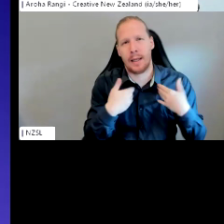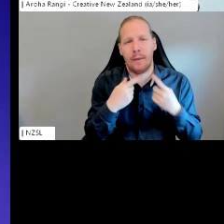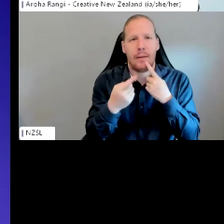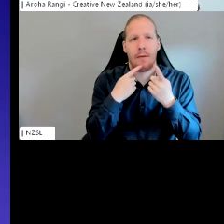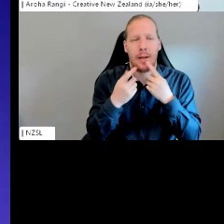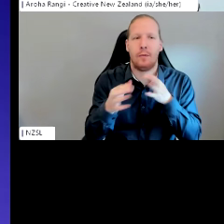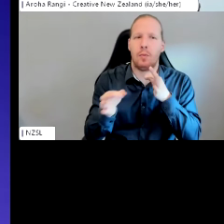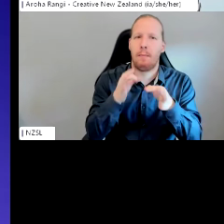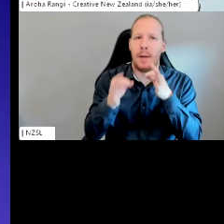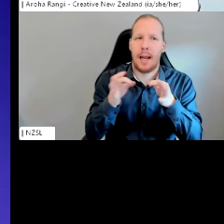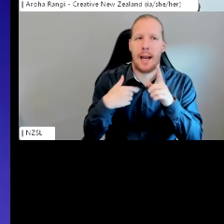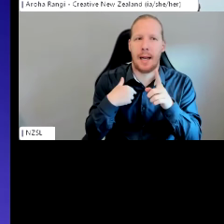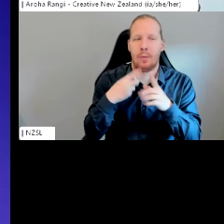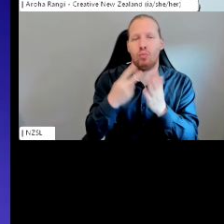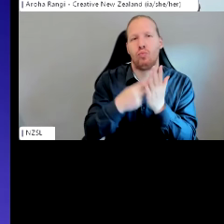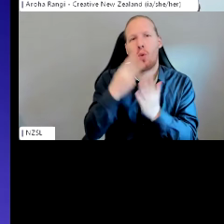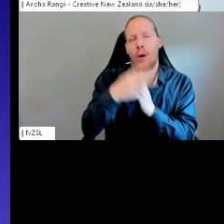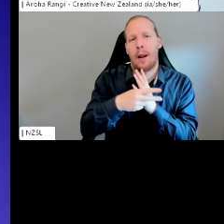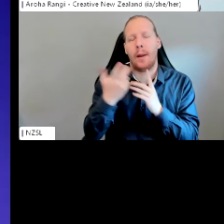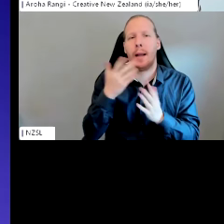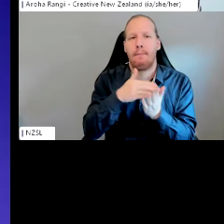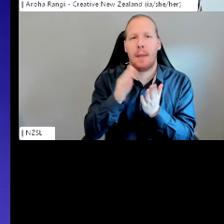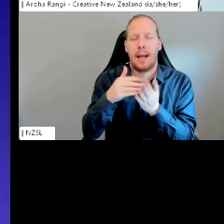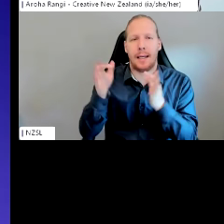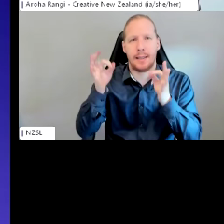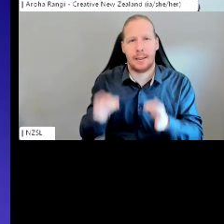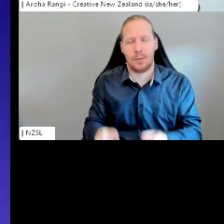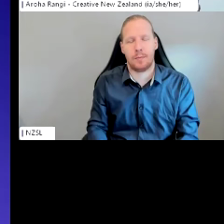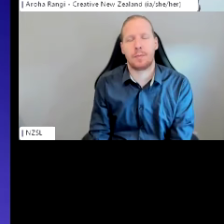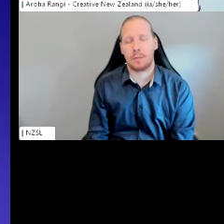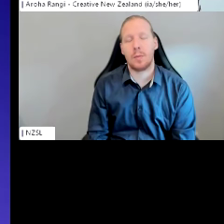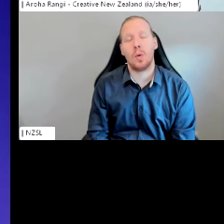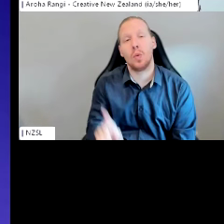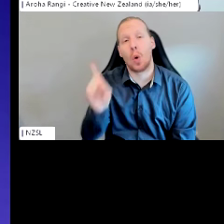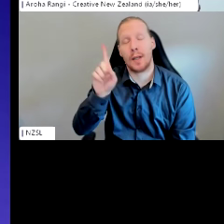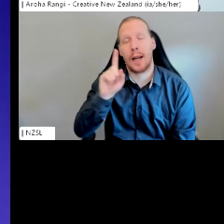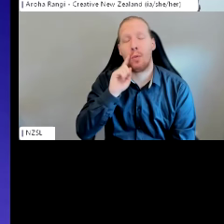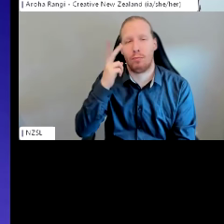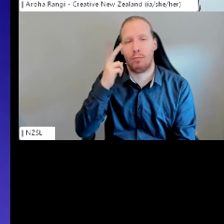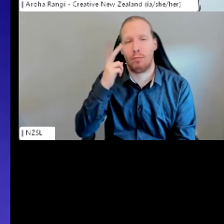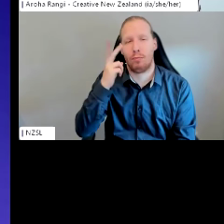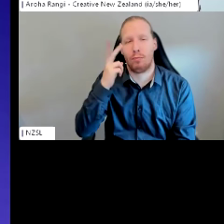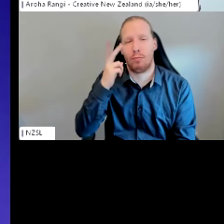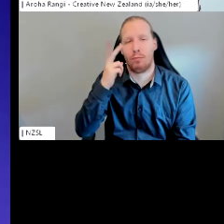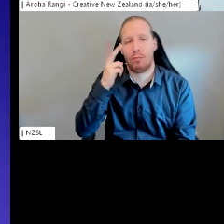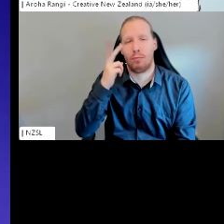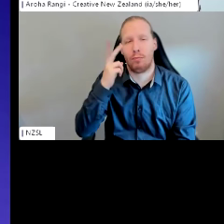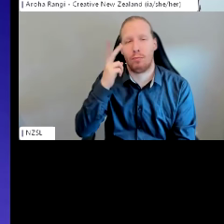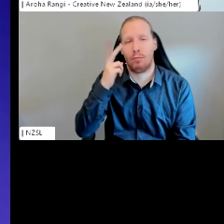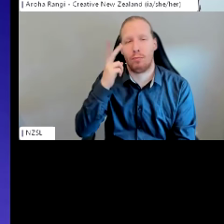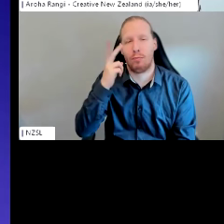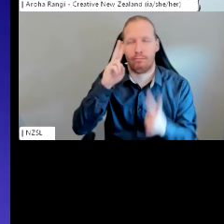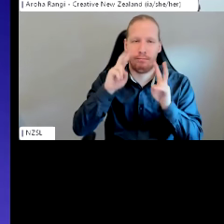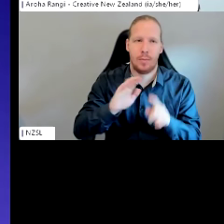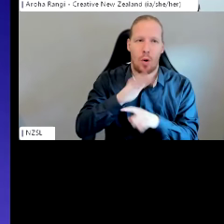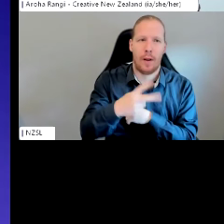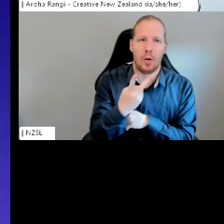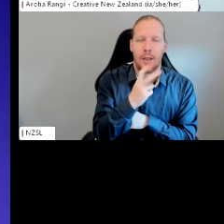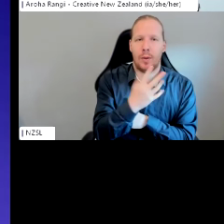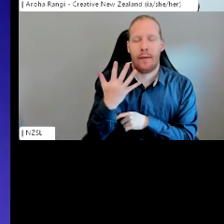decisions. Today we'll explore what the 2025 report tells us about audiences in Aoteora and